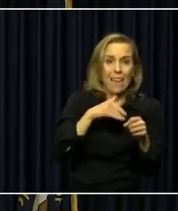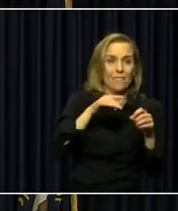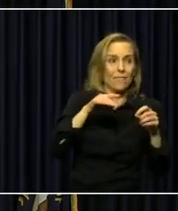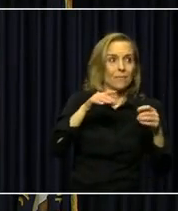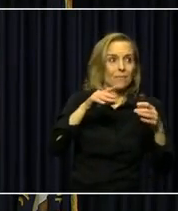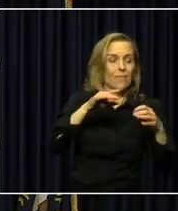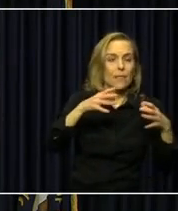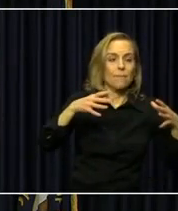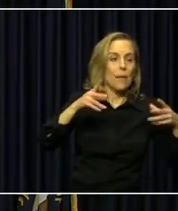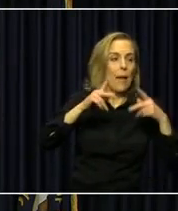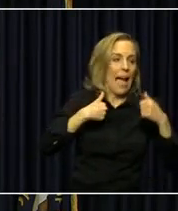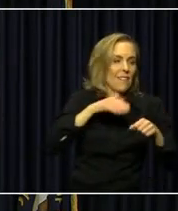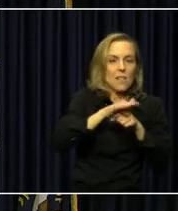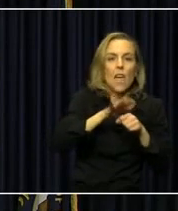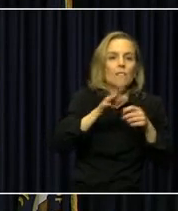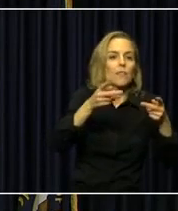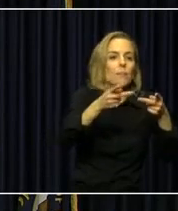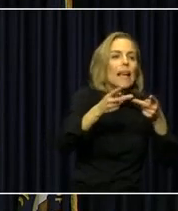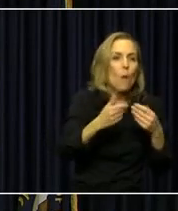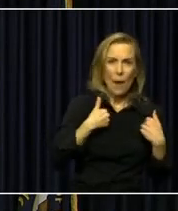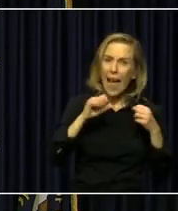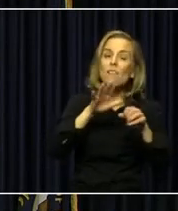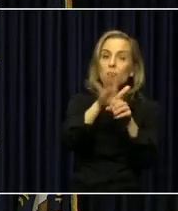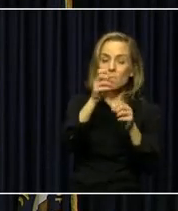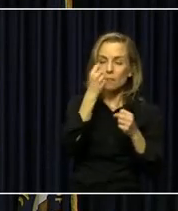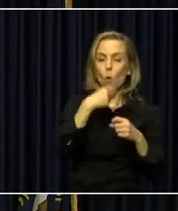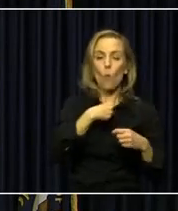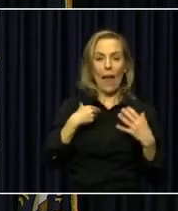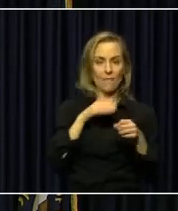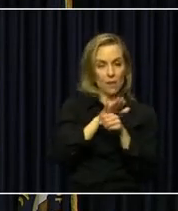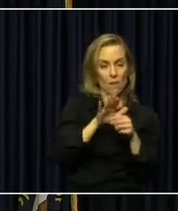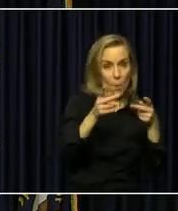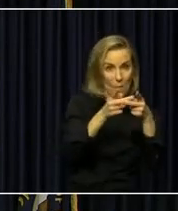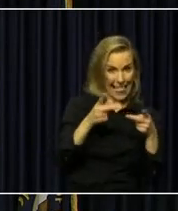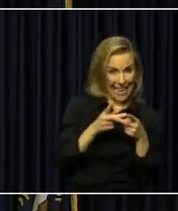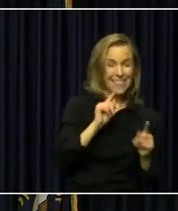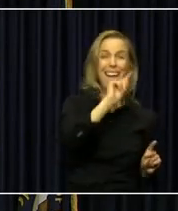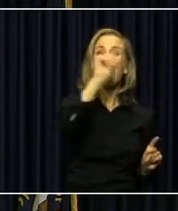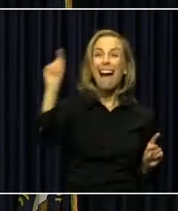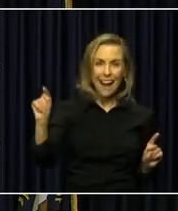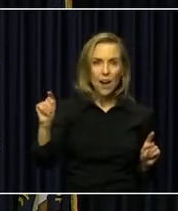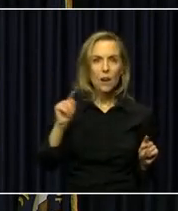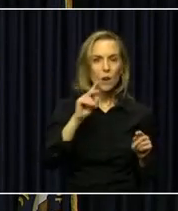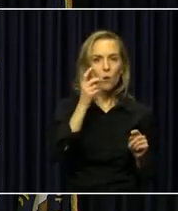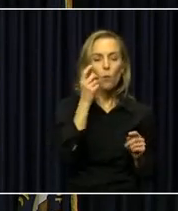WEDCO PUBLIC HEALTH DEPARTMENT.